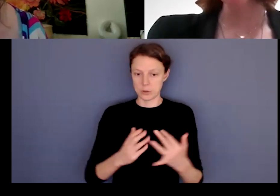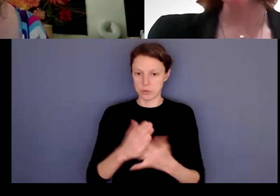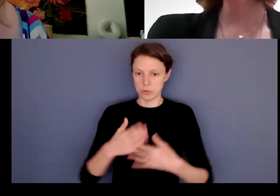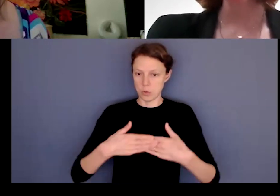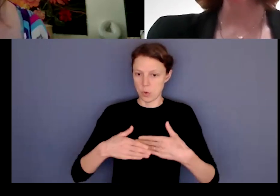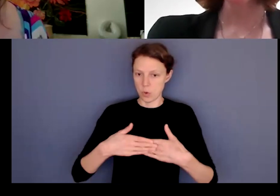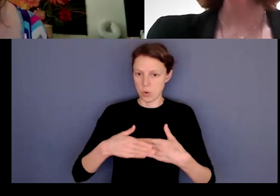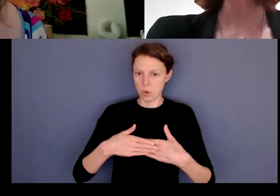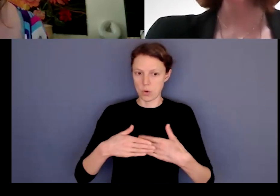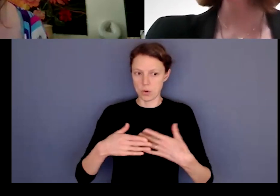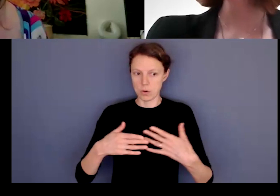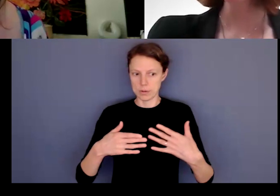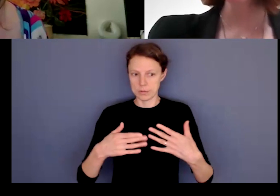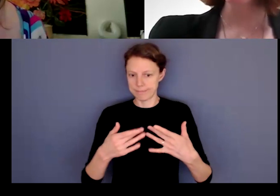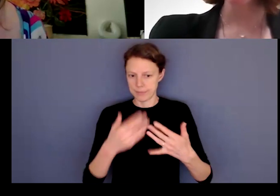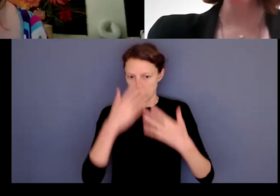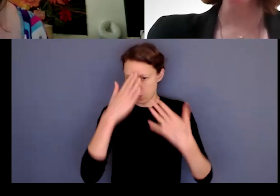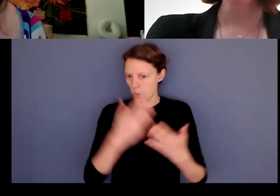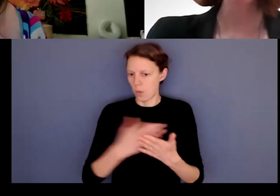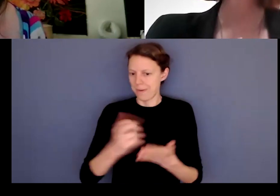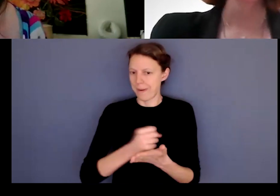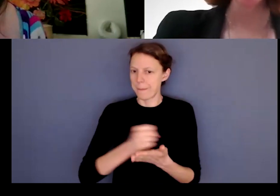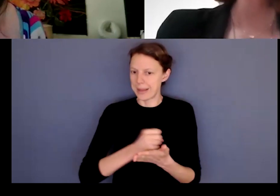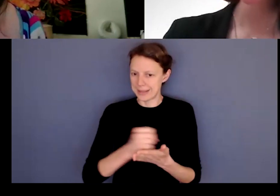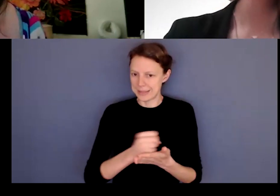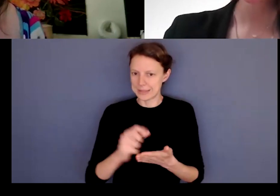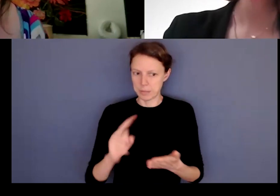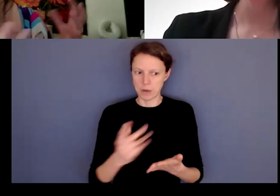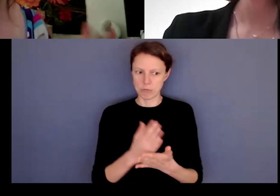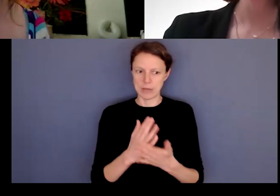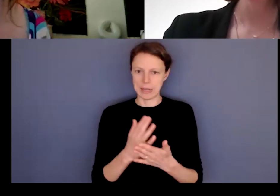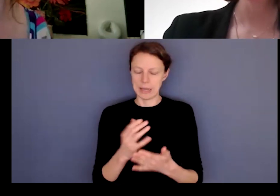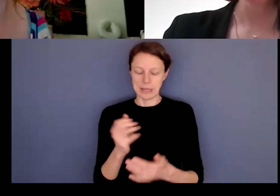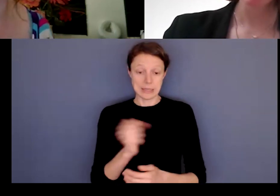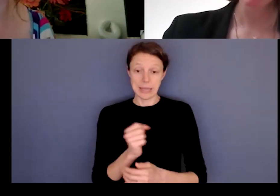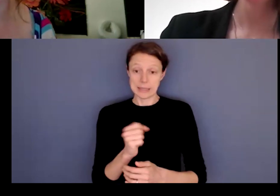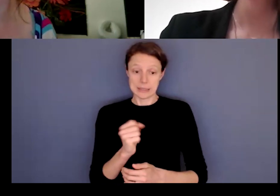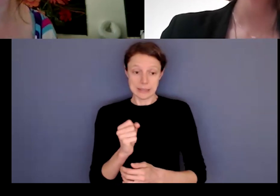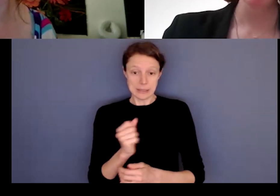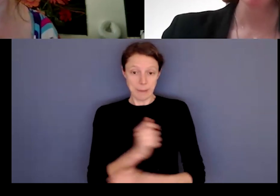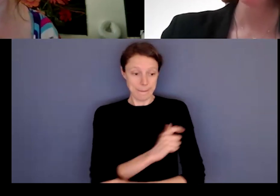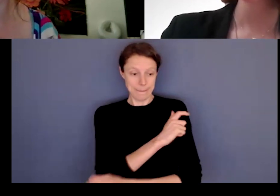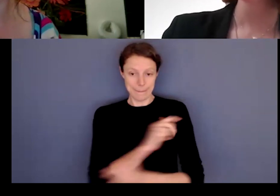And just in terms of, like you say, building that confidence and demystifying the sector around, you know, lawyers being